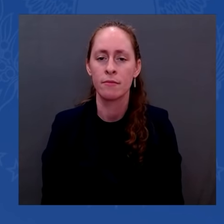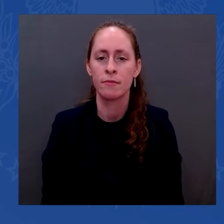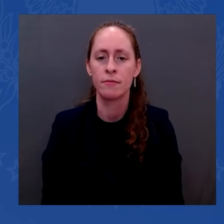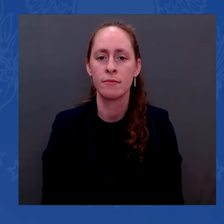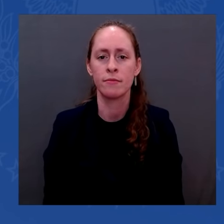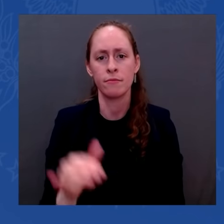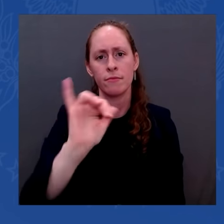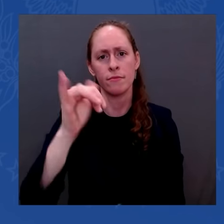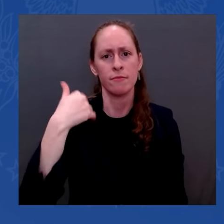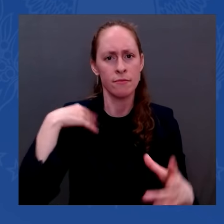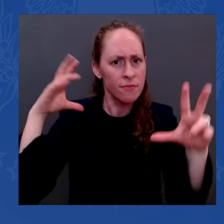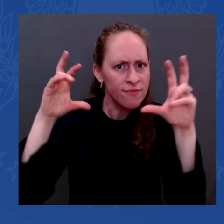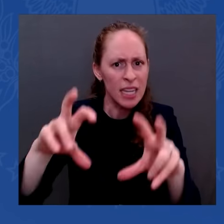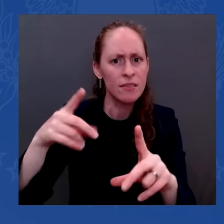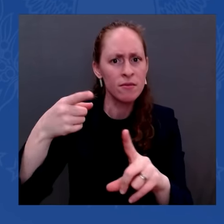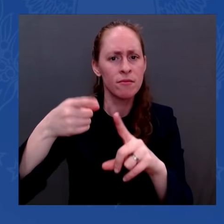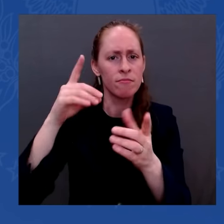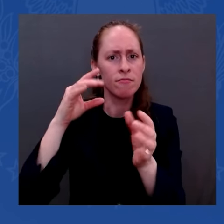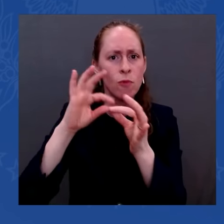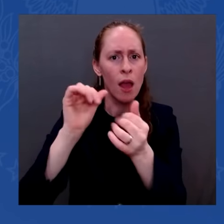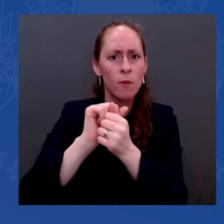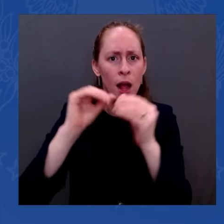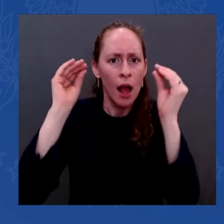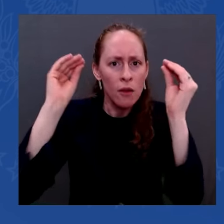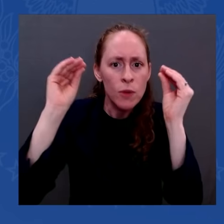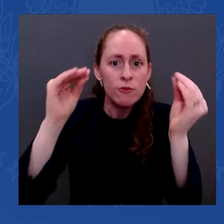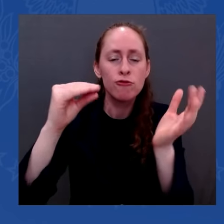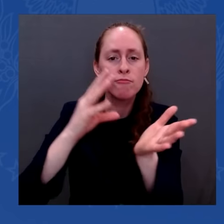to the Westmoreland Union Elementary School District,